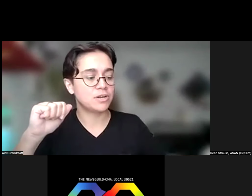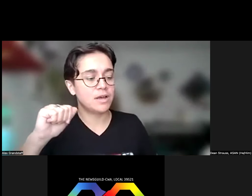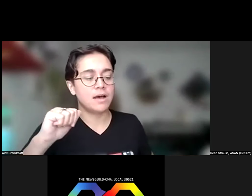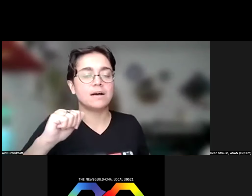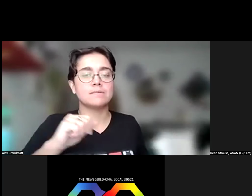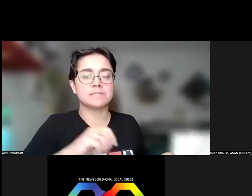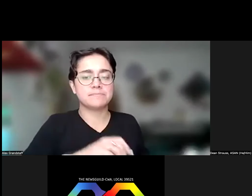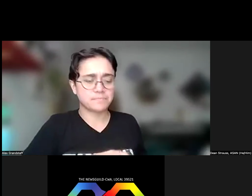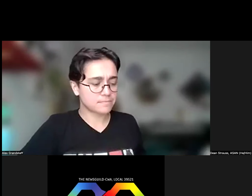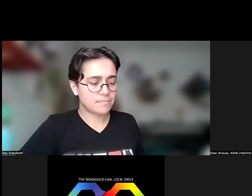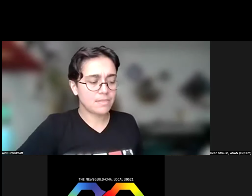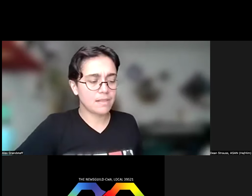we have to be very careful about risk